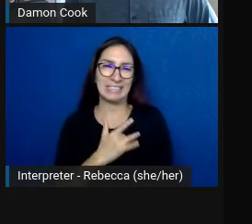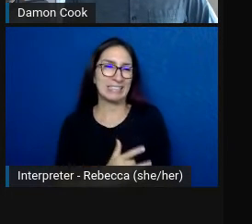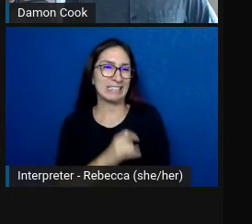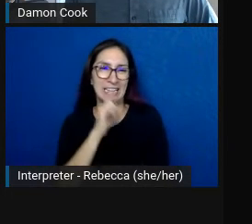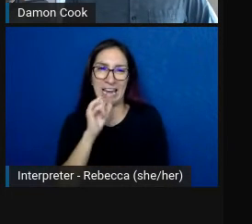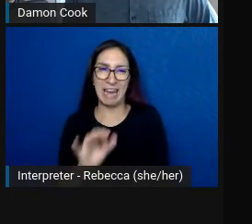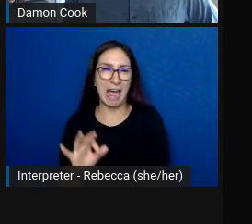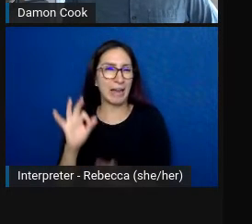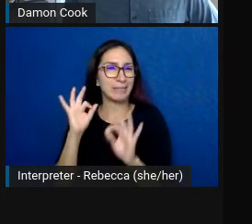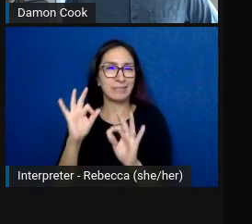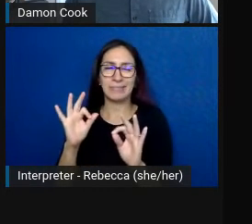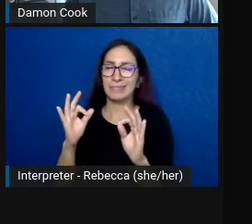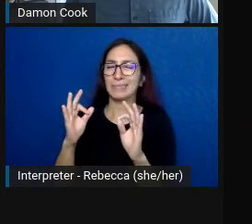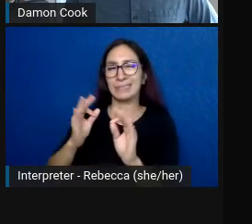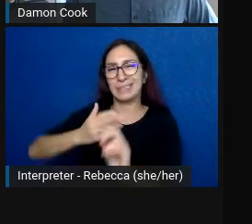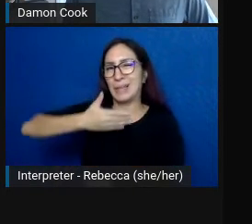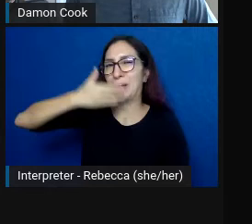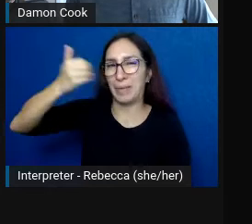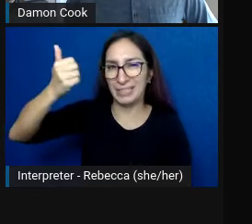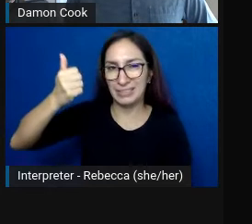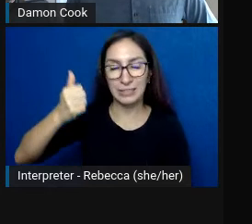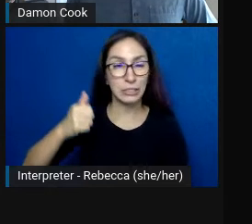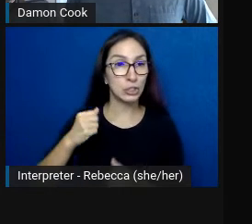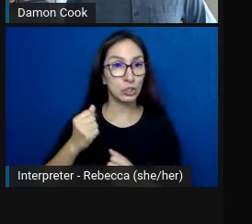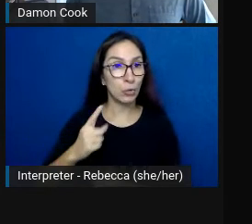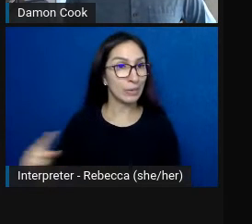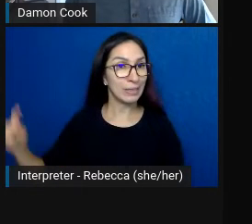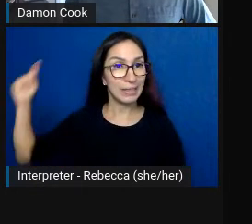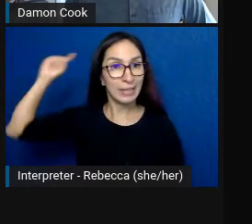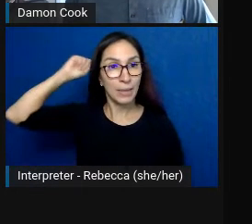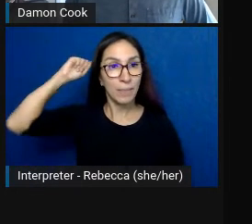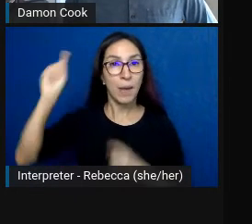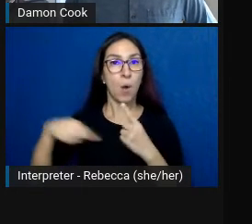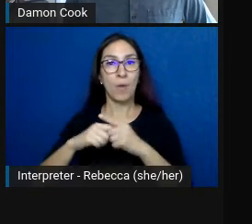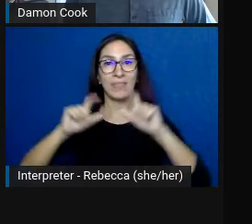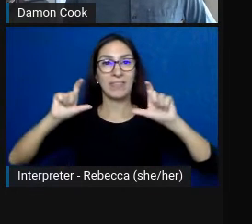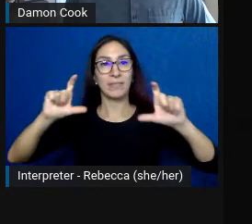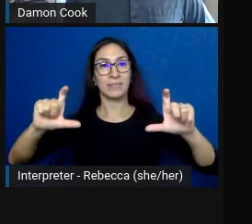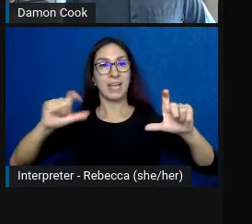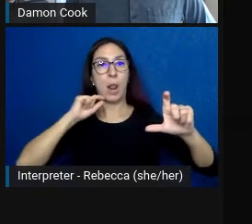Also, keep in mind that when a dialog is open, the window will still process scroll events.